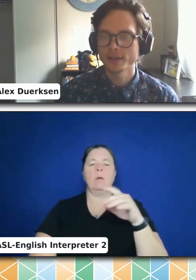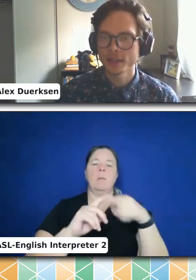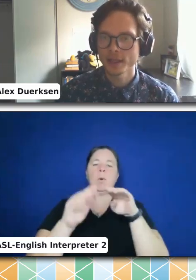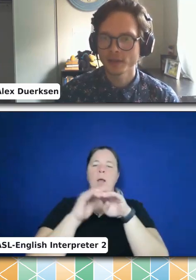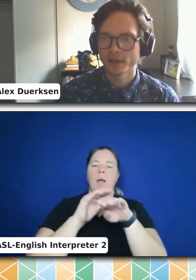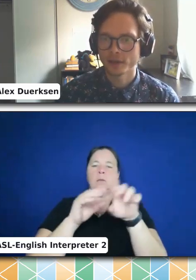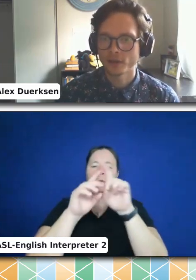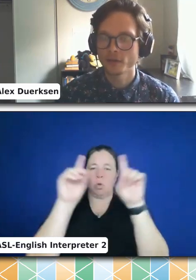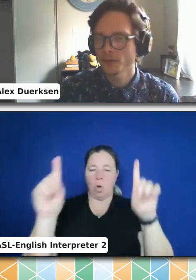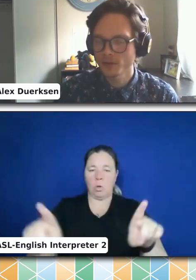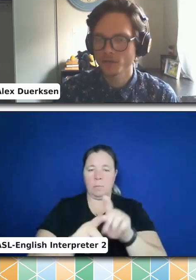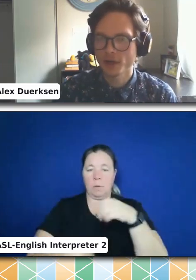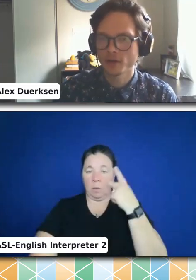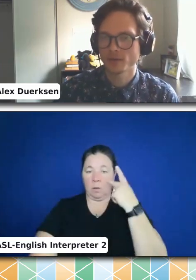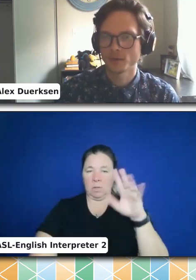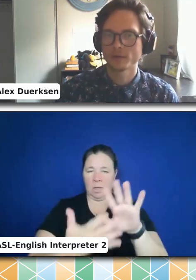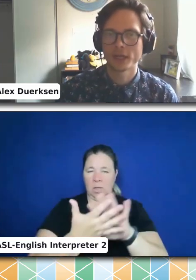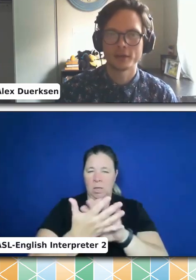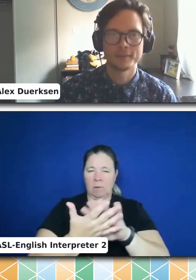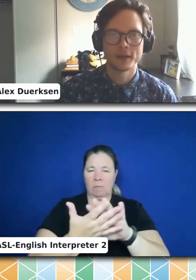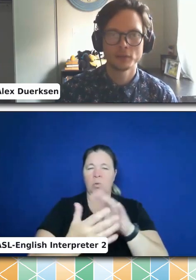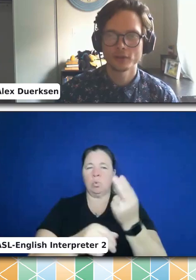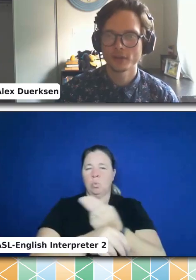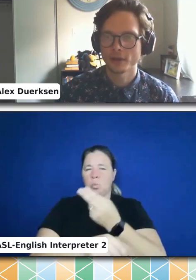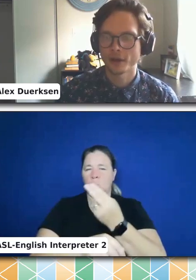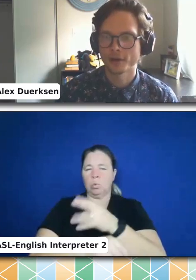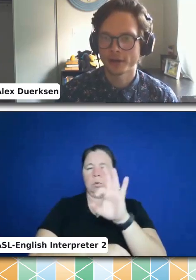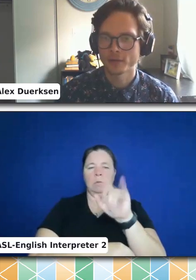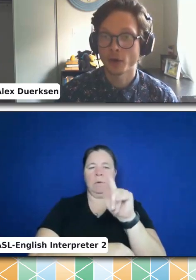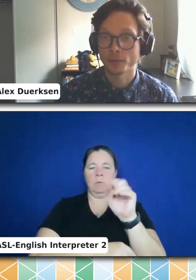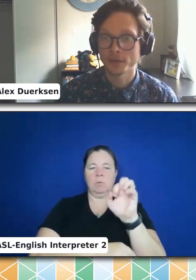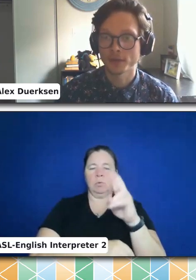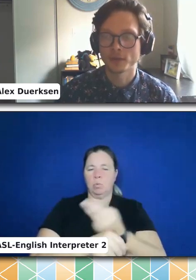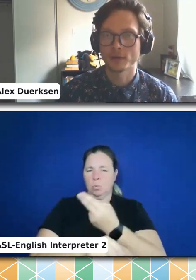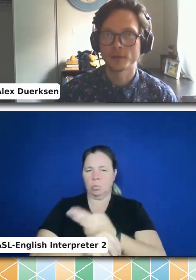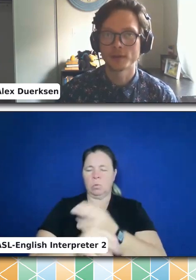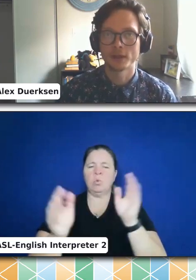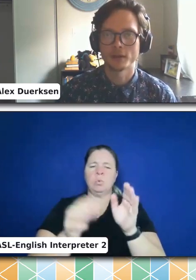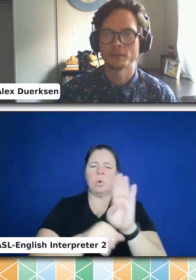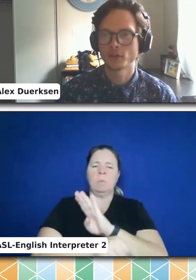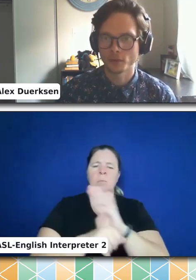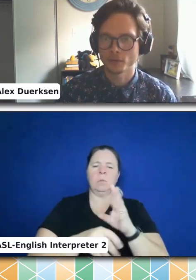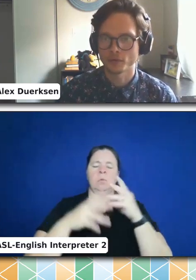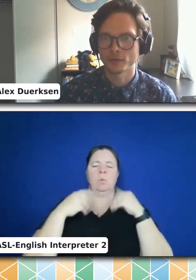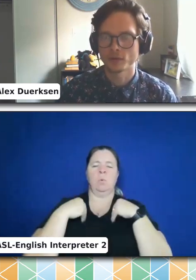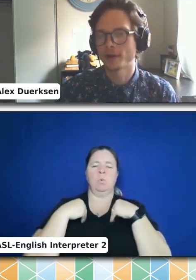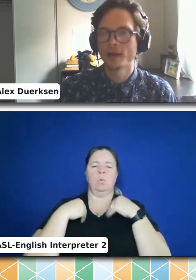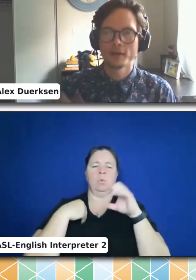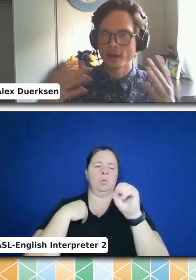I see that, uh, the filters are very useful. Um, I'm sure there are a lot of small business owners, um, solopreneurs, who are.